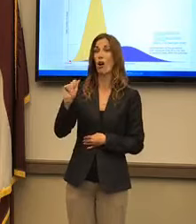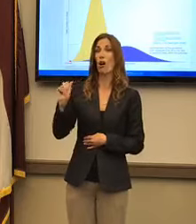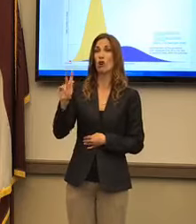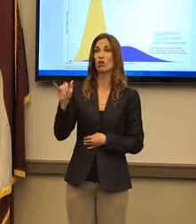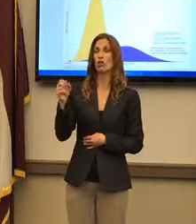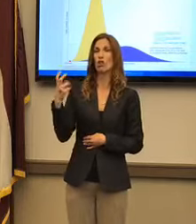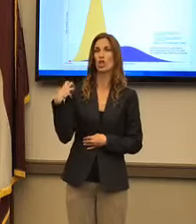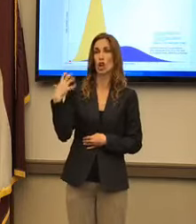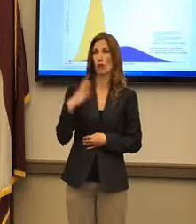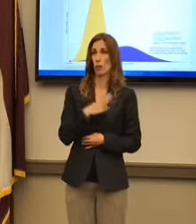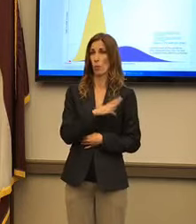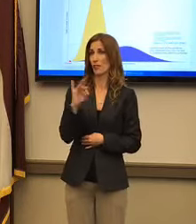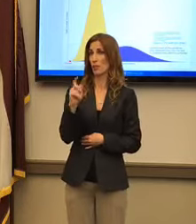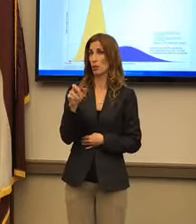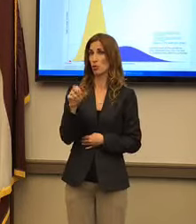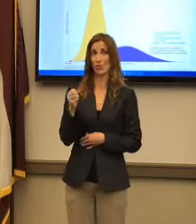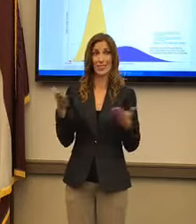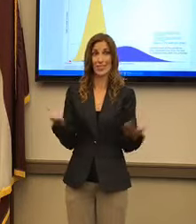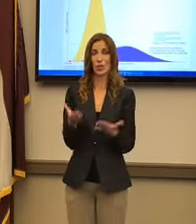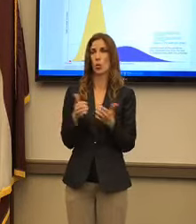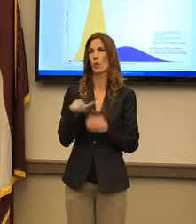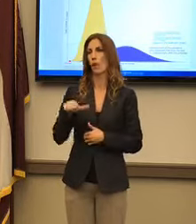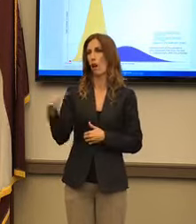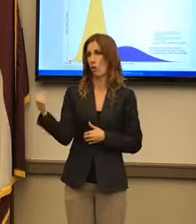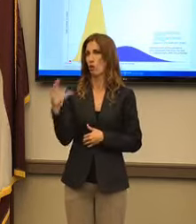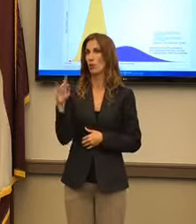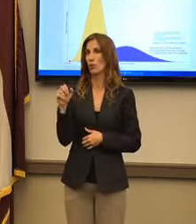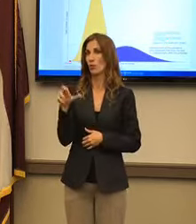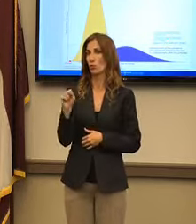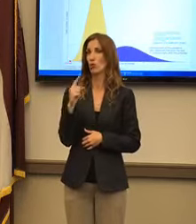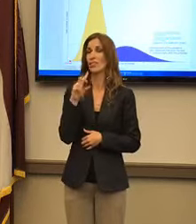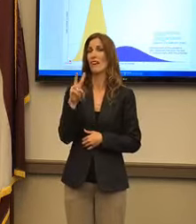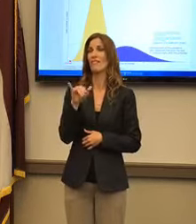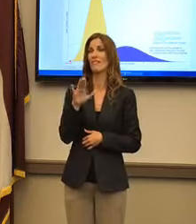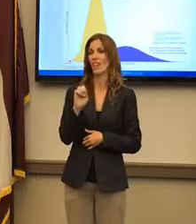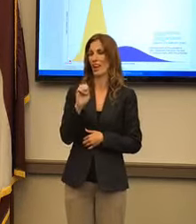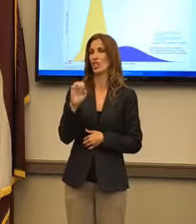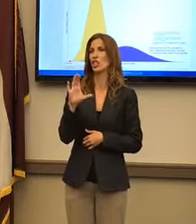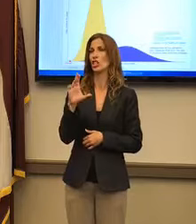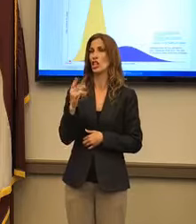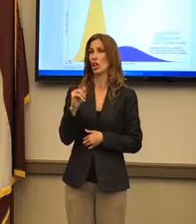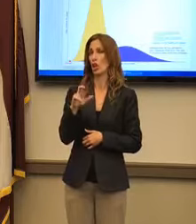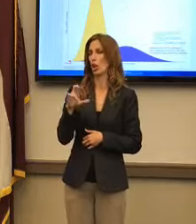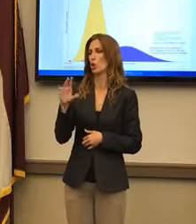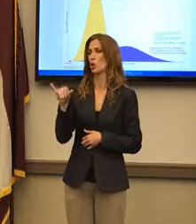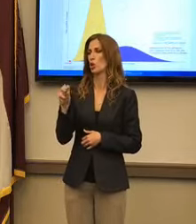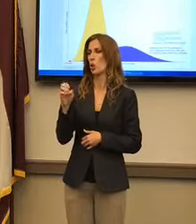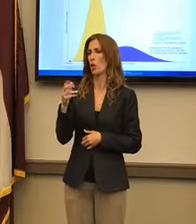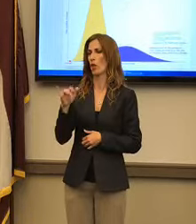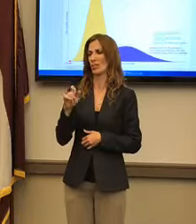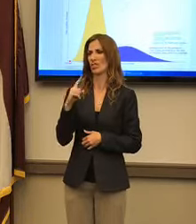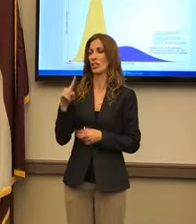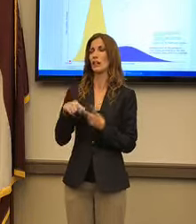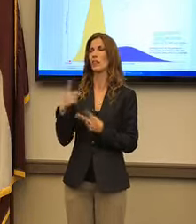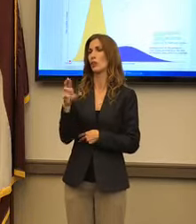County Board of Commissioners I'm here with my fellow commissioners Vice Chair Ken Lawrence and Commissioner Joe Gale Dr. Brenda Weis administrator for our